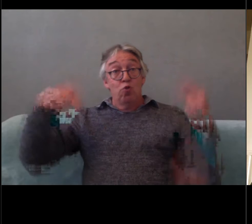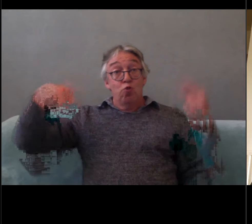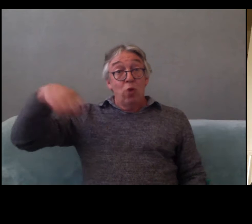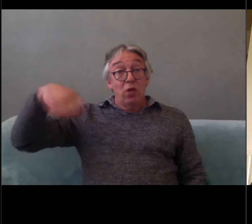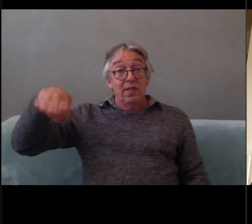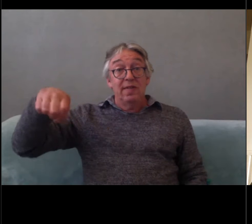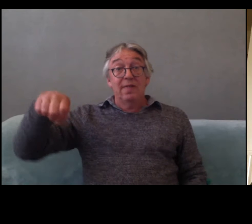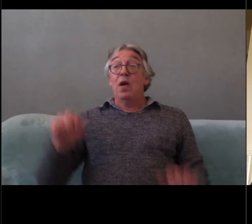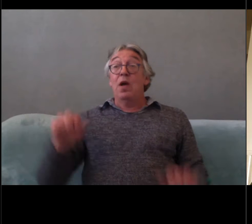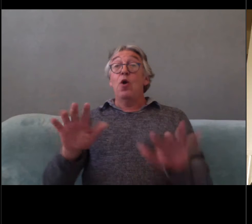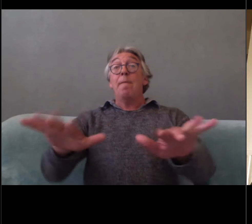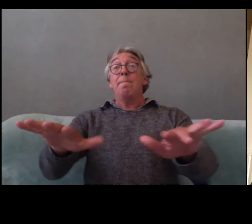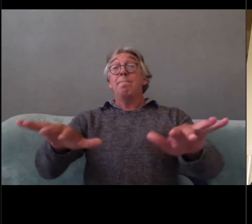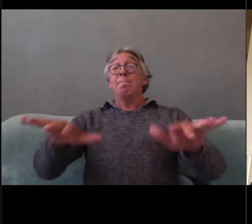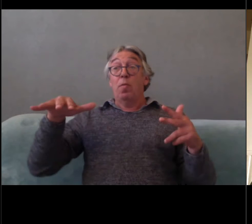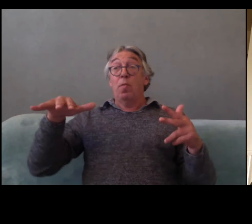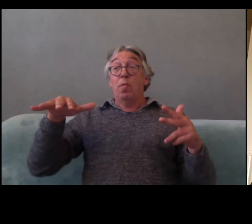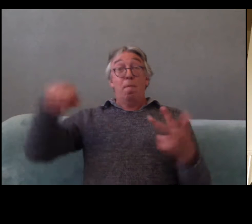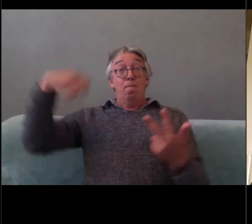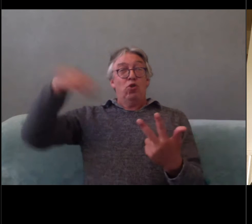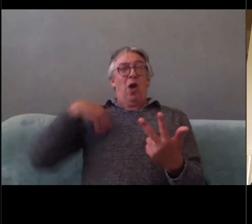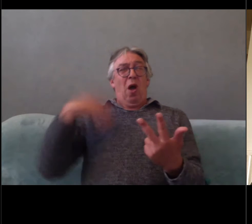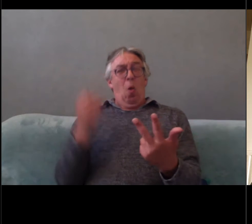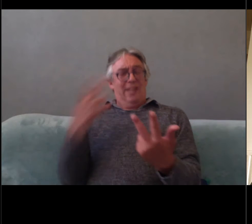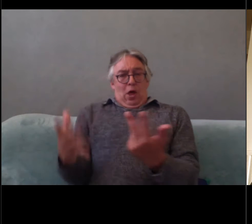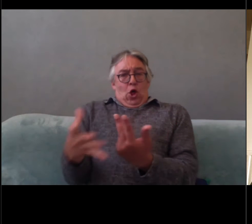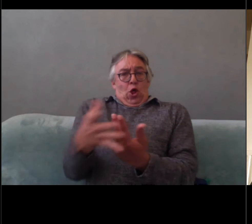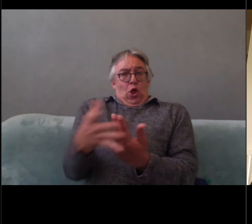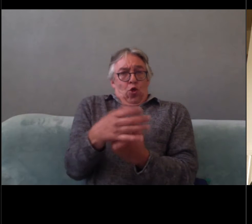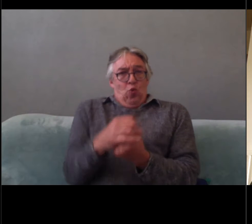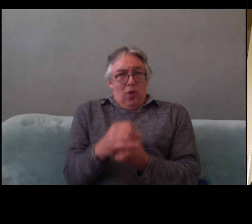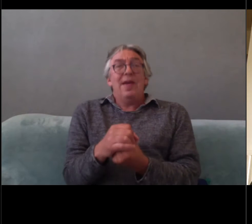a joint statement like the statement issued